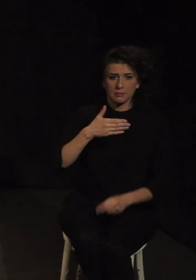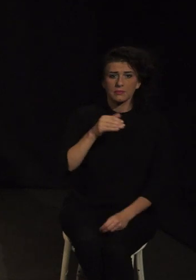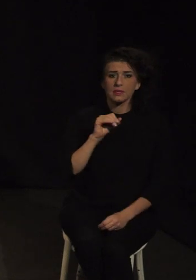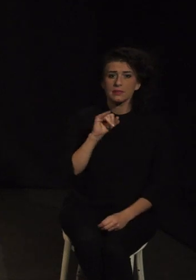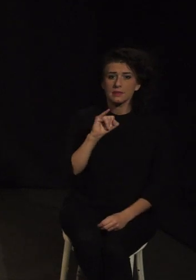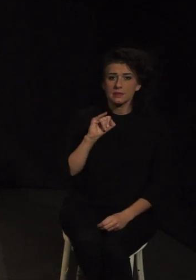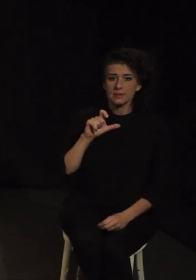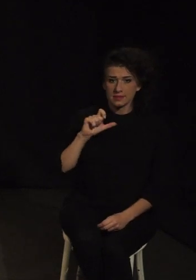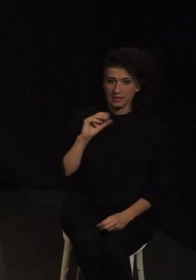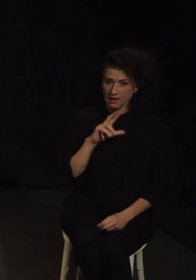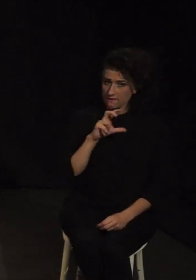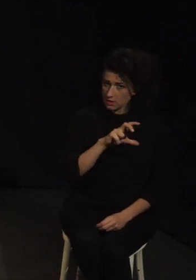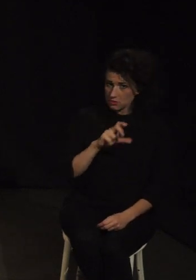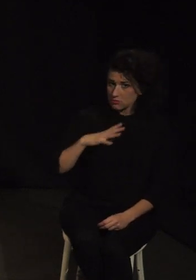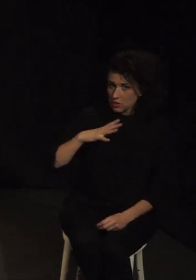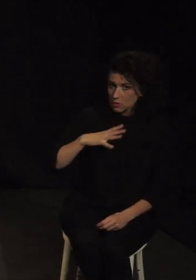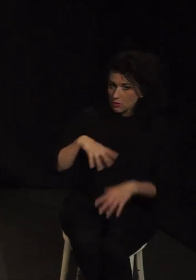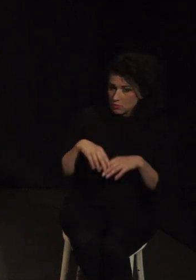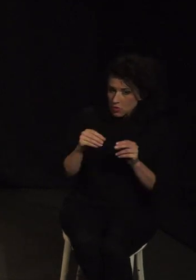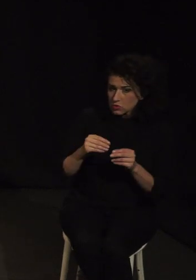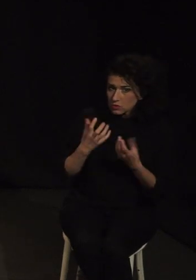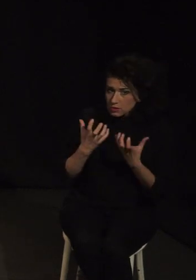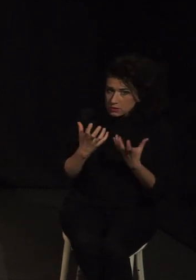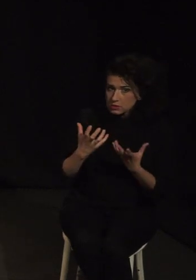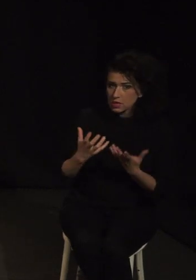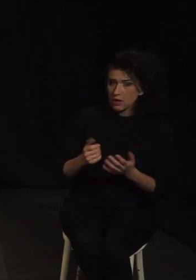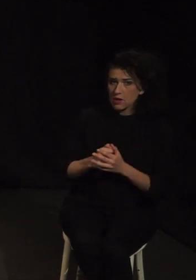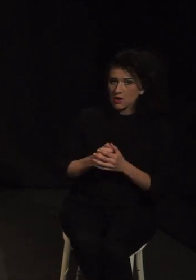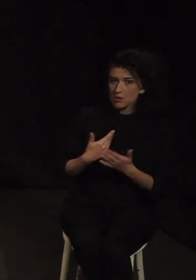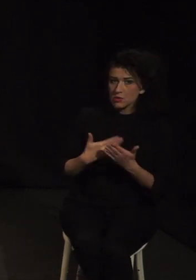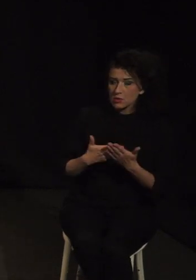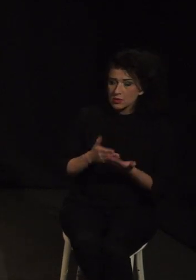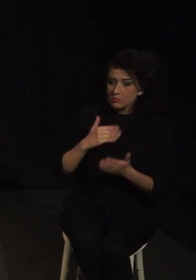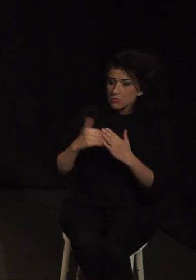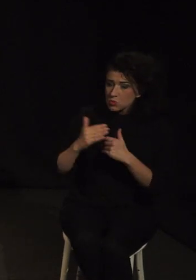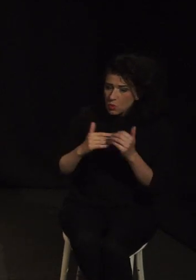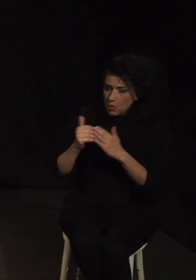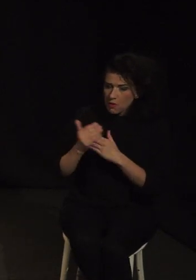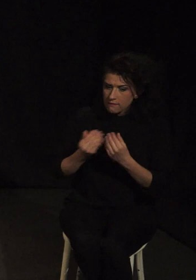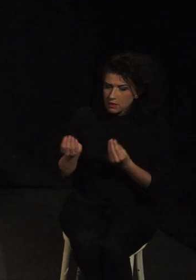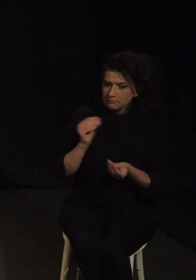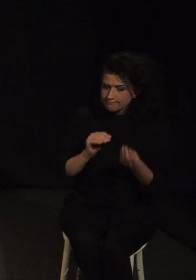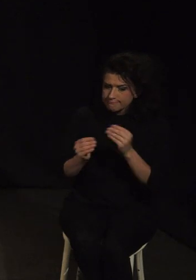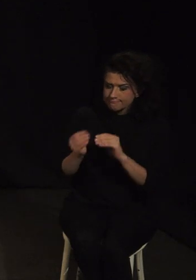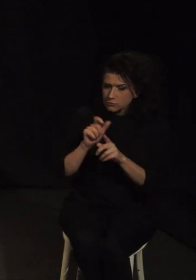In his words and in his imagination, Mickiewicz needed to create a world